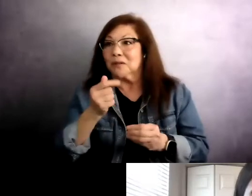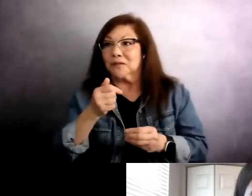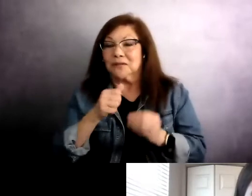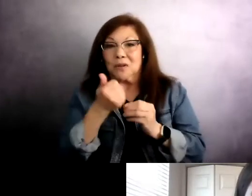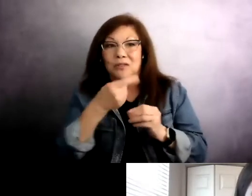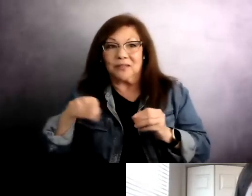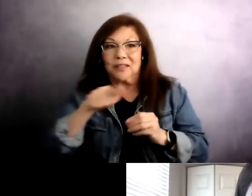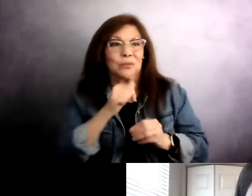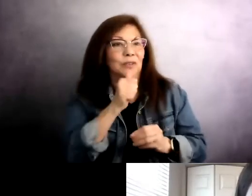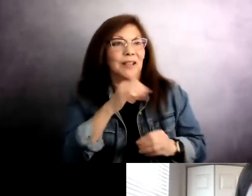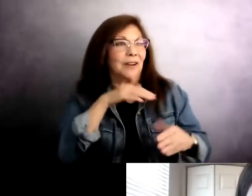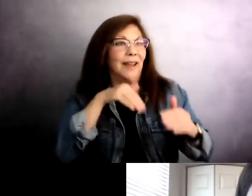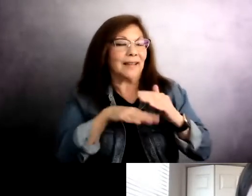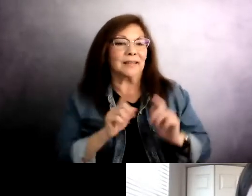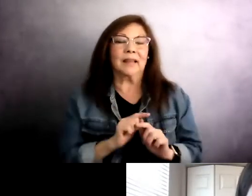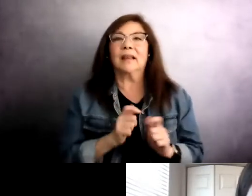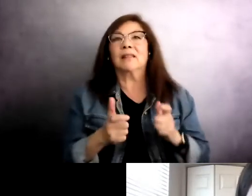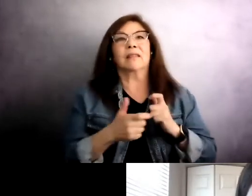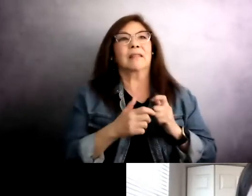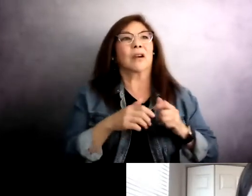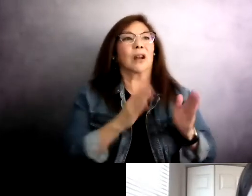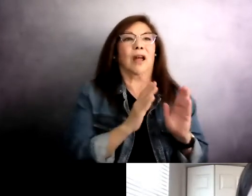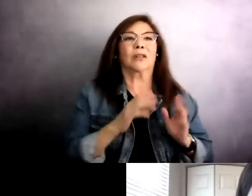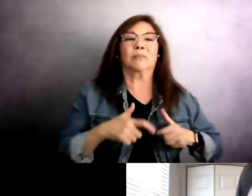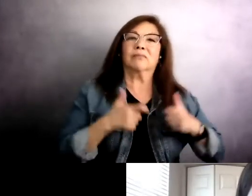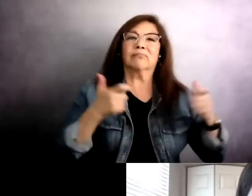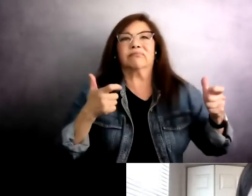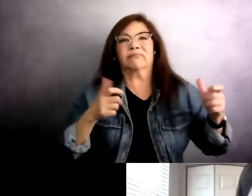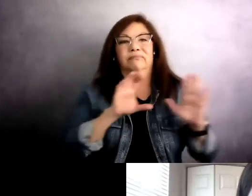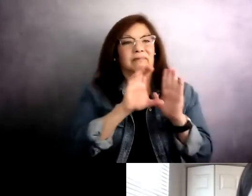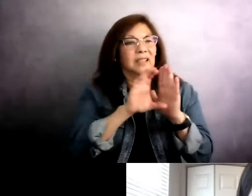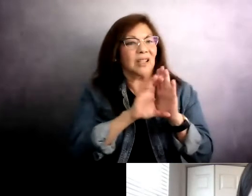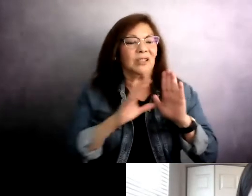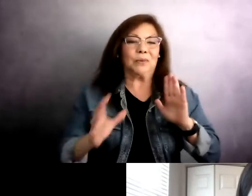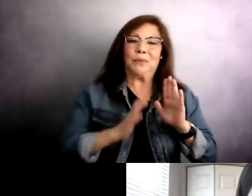allowed to be just enormous nearly caricatures of who they really are.